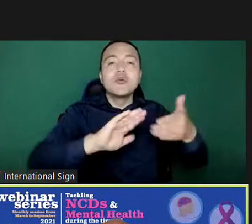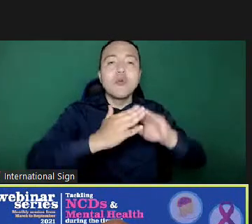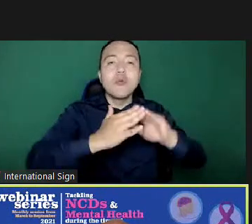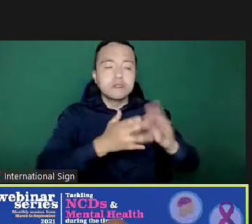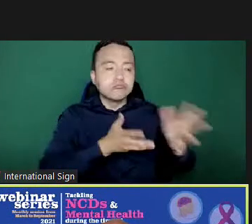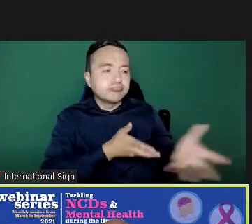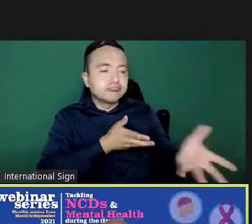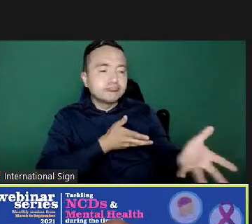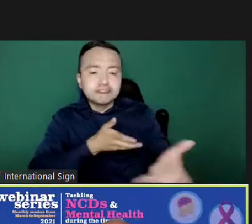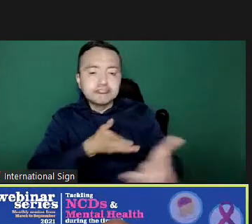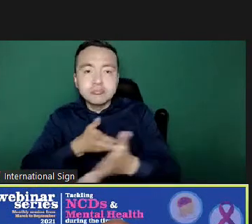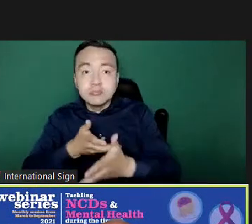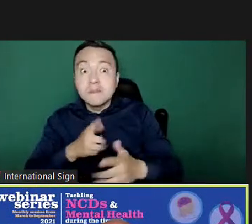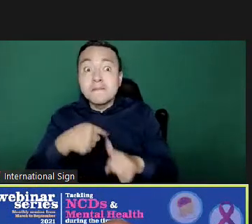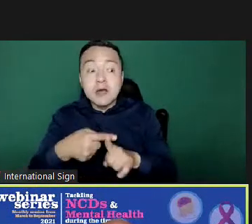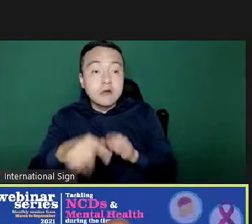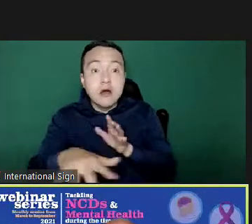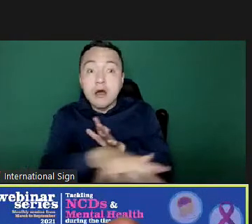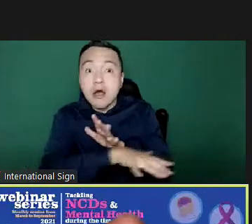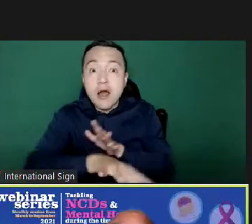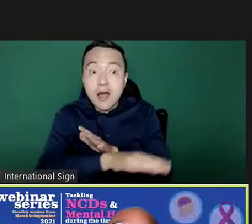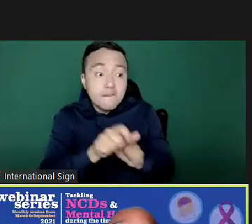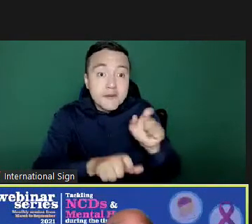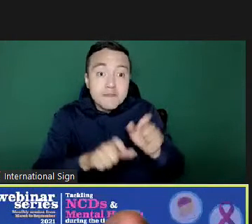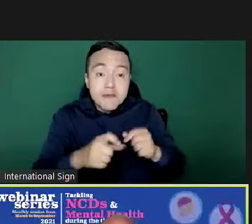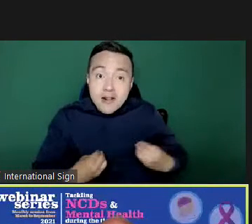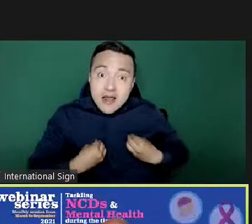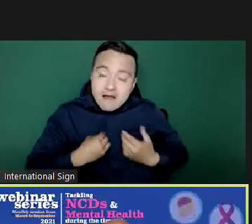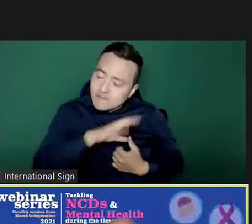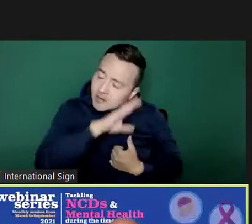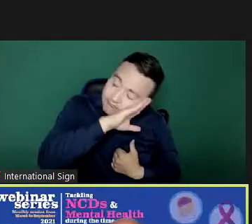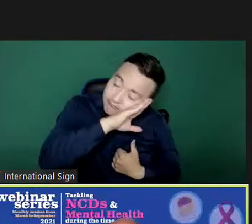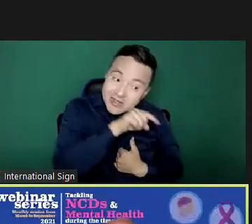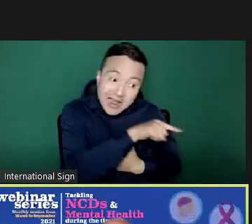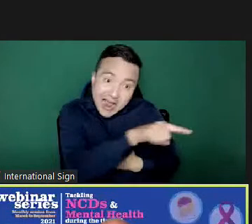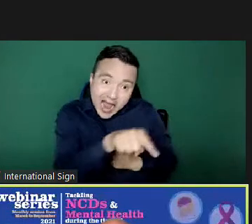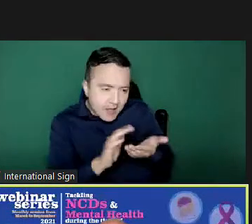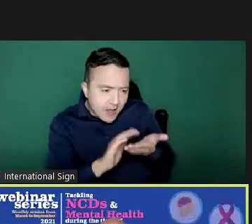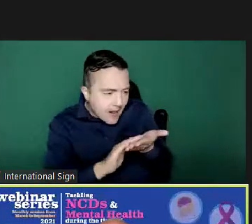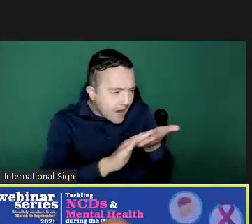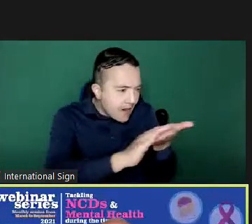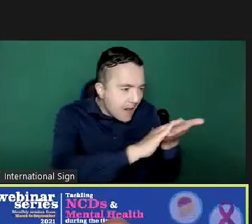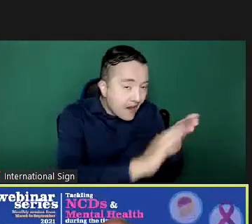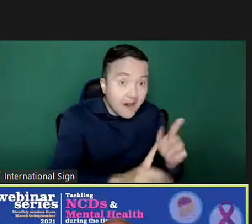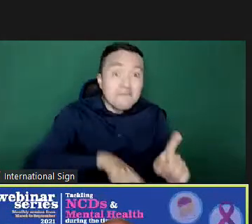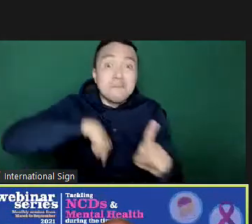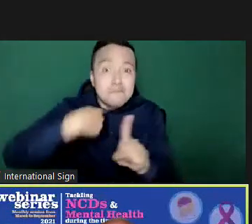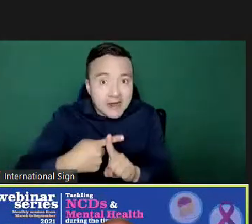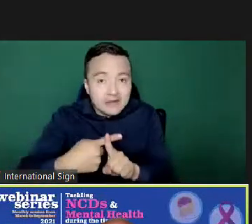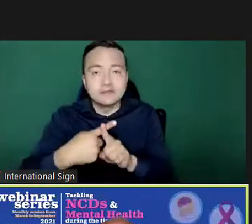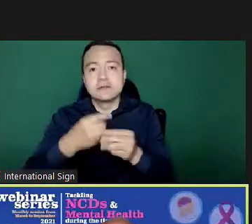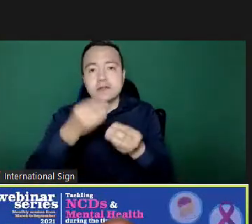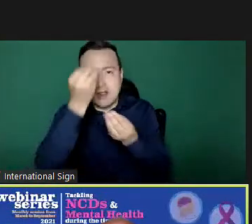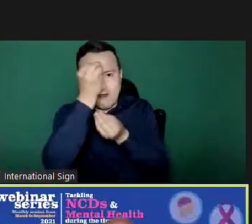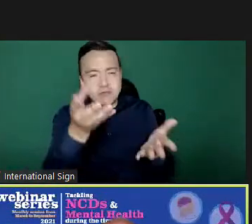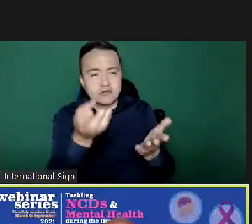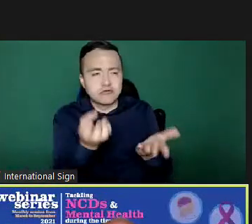Now, in terms of a systemic approach to improve NCDs as a priority program, we